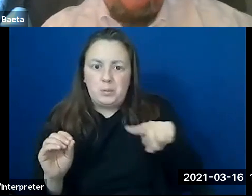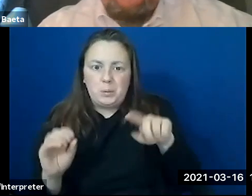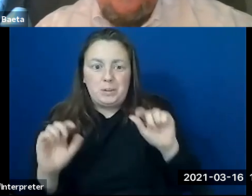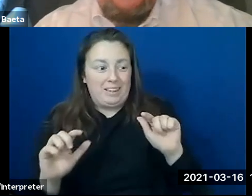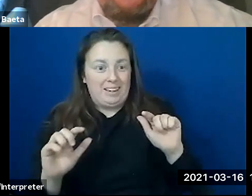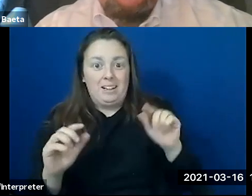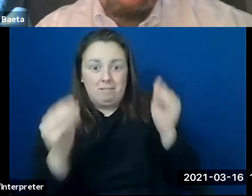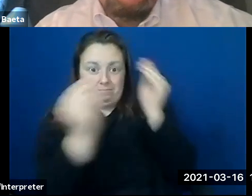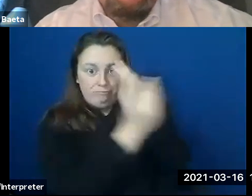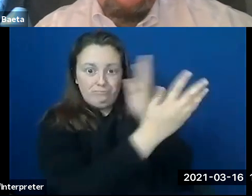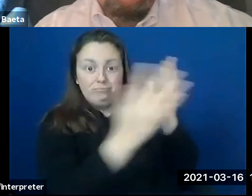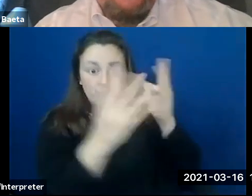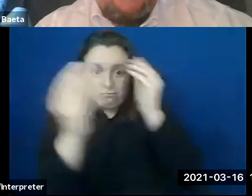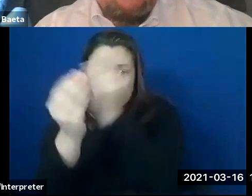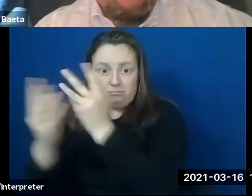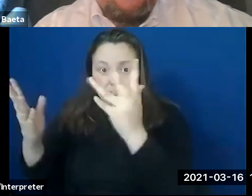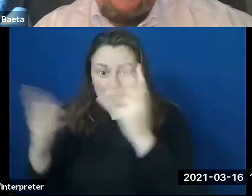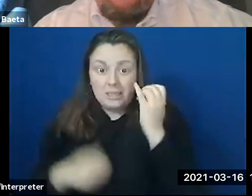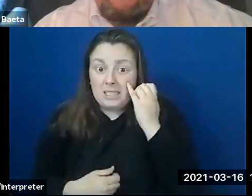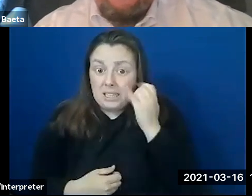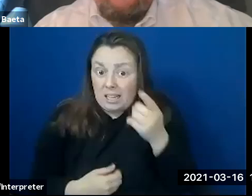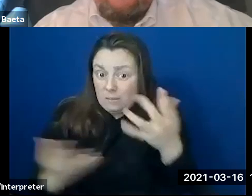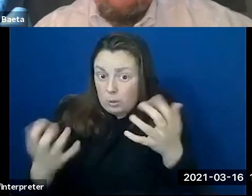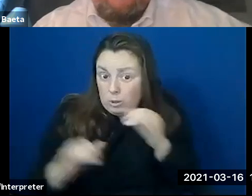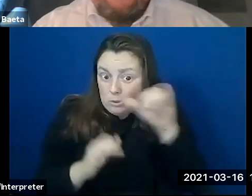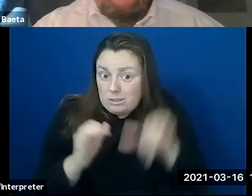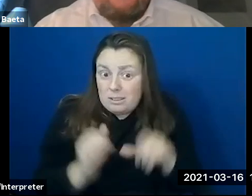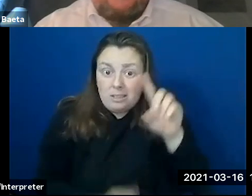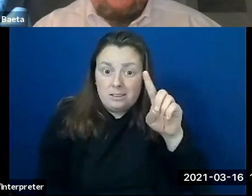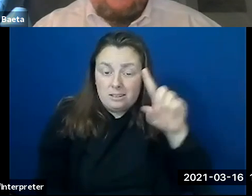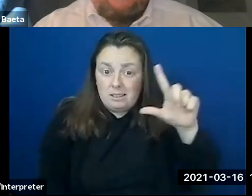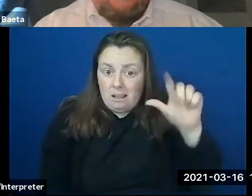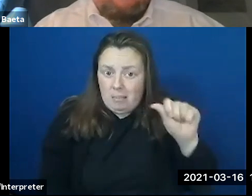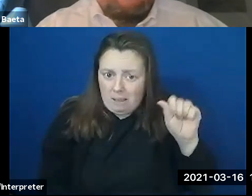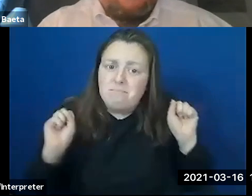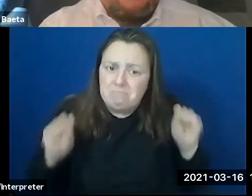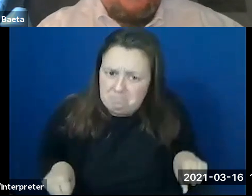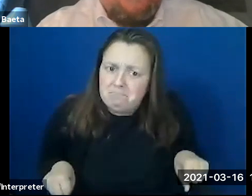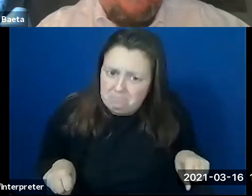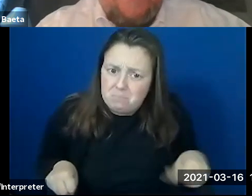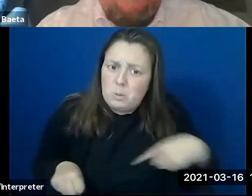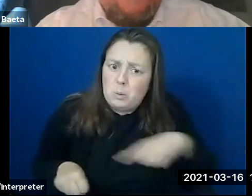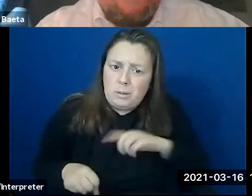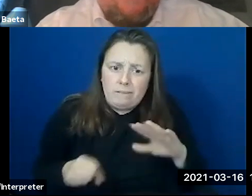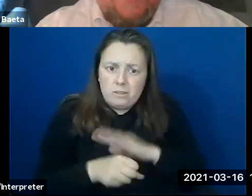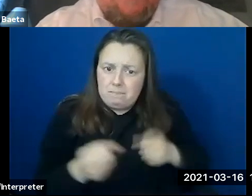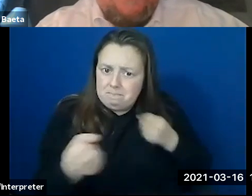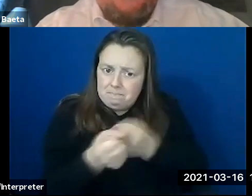Joseph Baeta: If you want to stay in dla you can, and we fully support you and and will continue to provide the best that we can which.